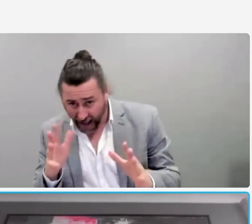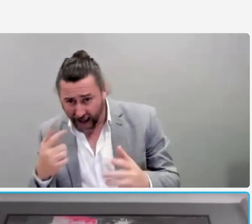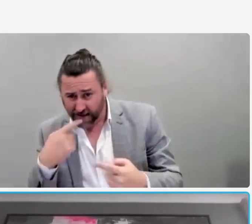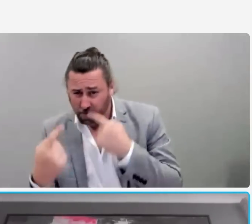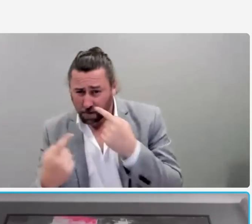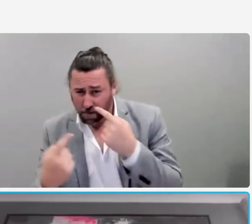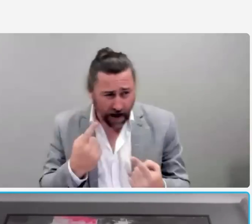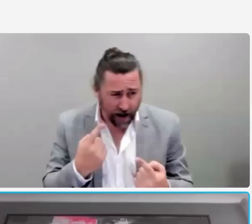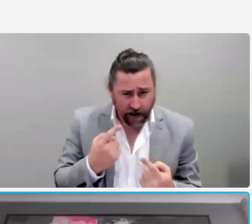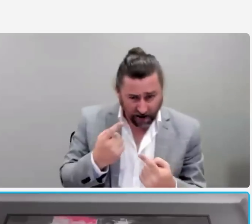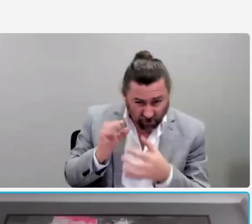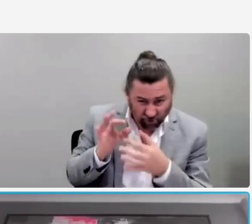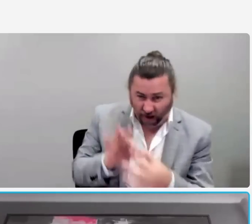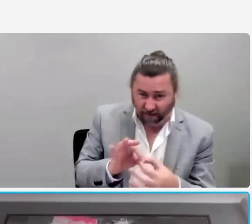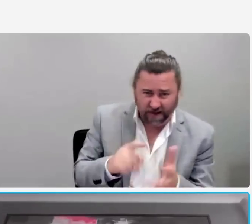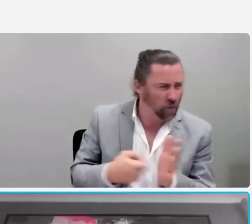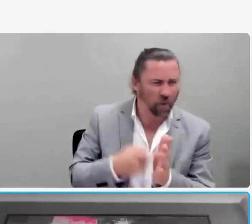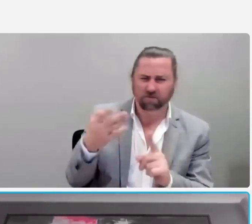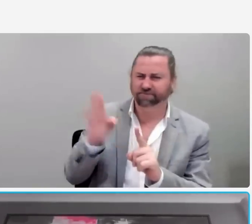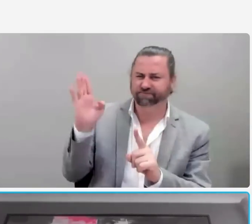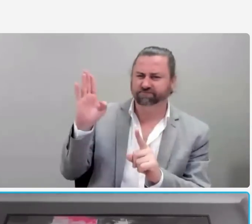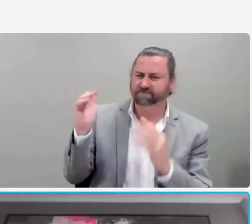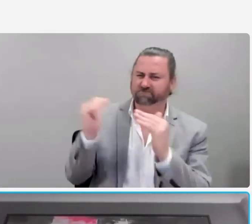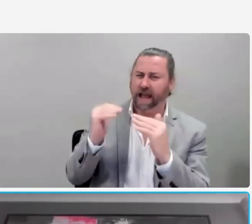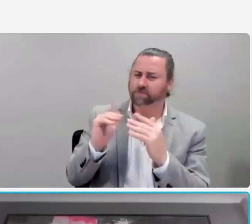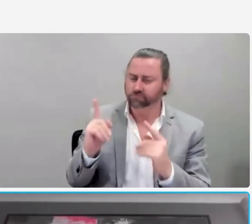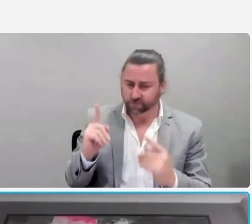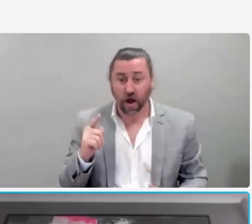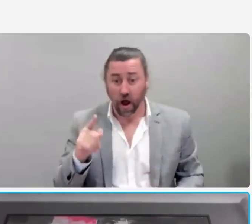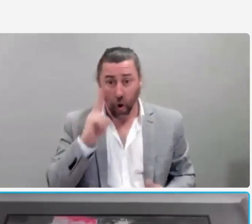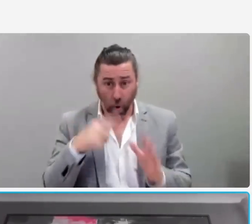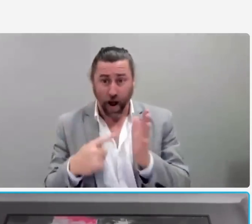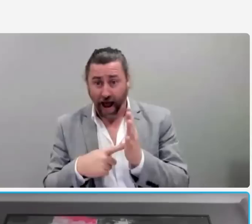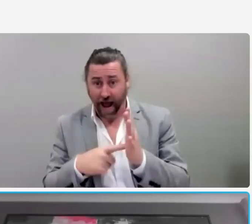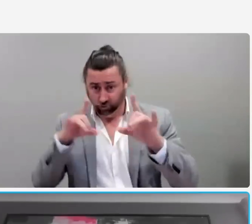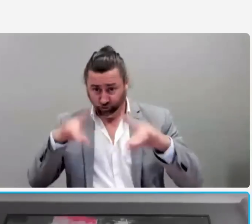It was a really comprehensive process which looked at national and international research and